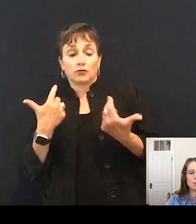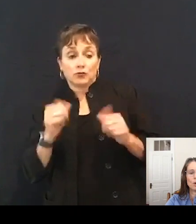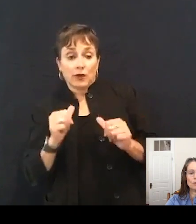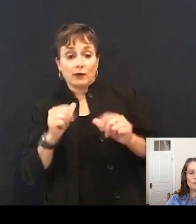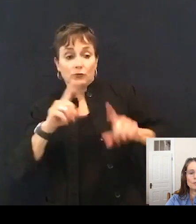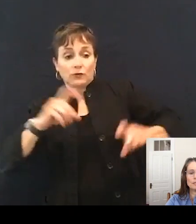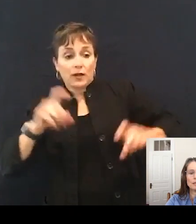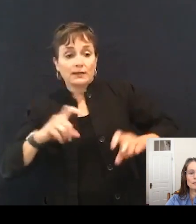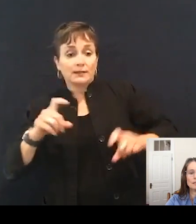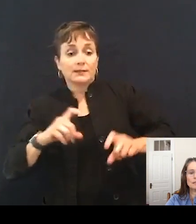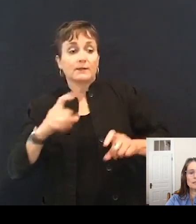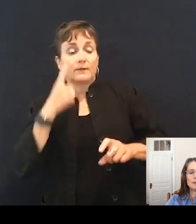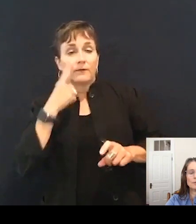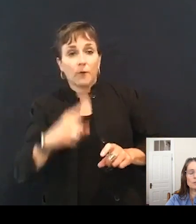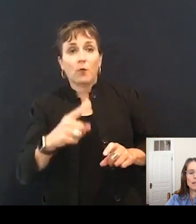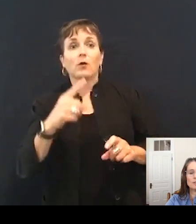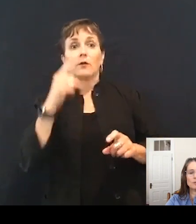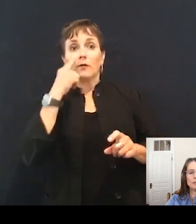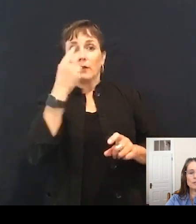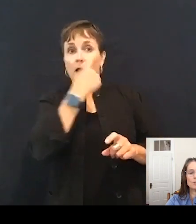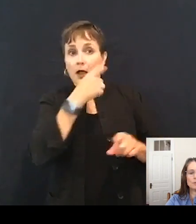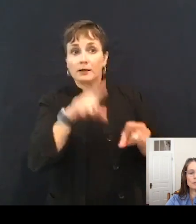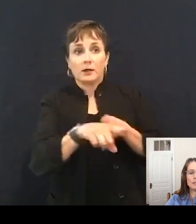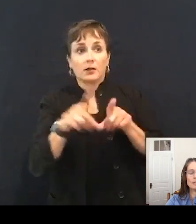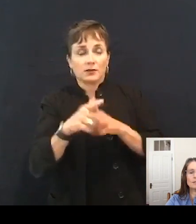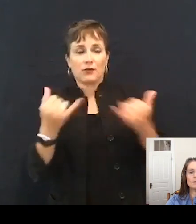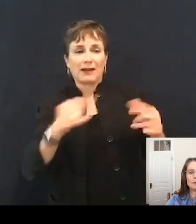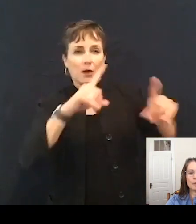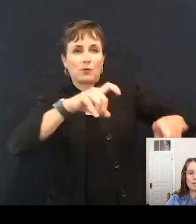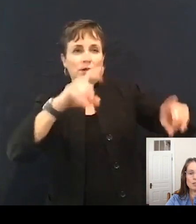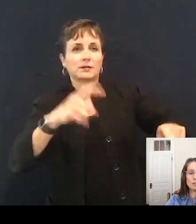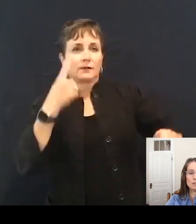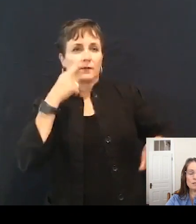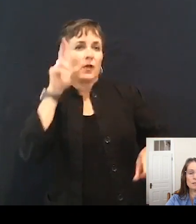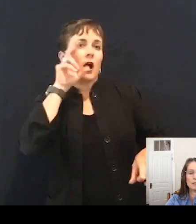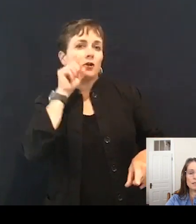We're also conducting several natural history studies for patients.